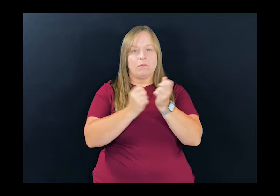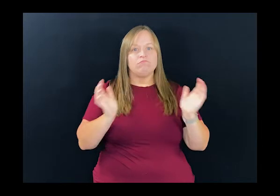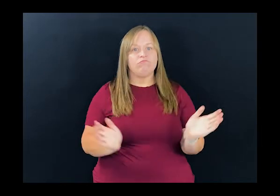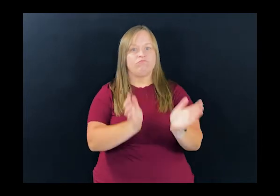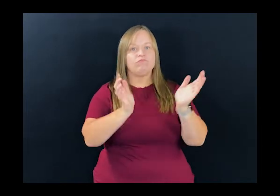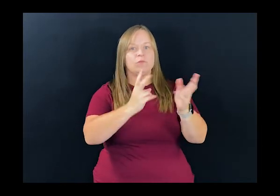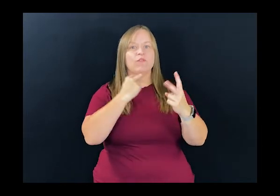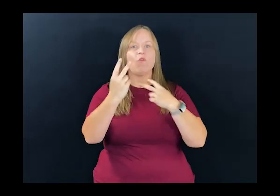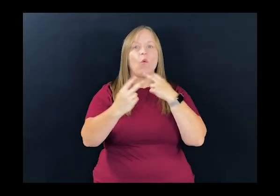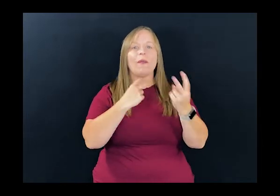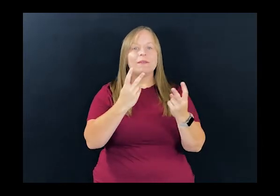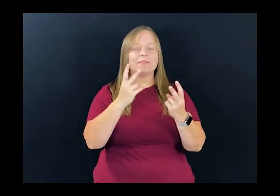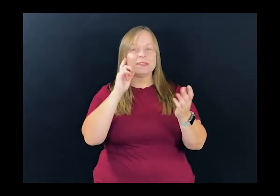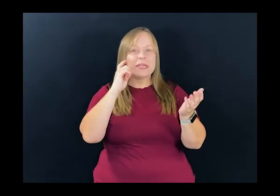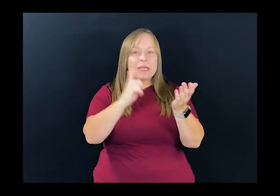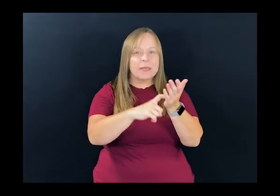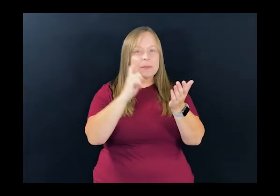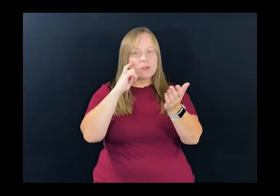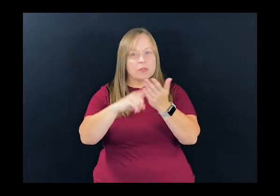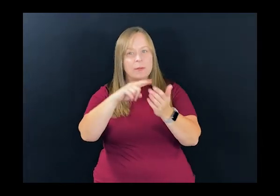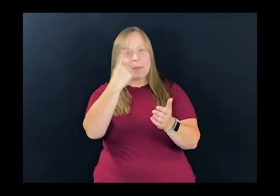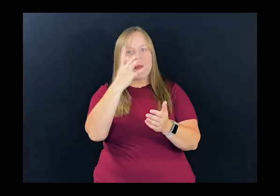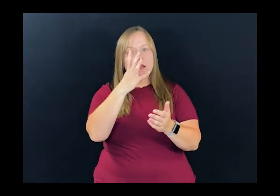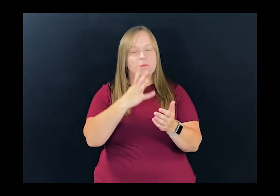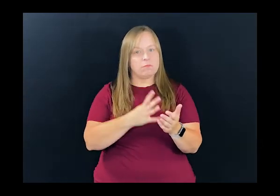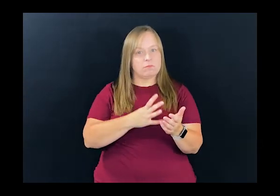Amplify, the voices the images of black and brown women